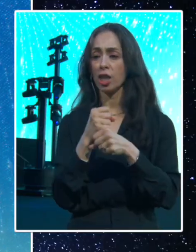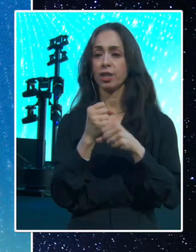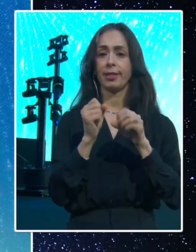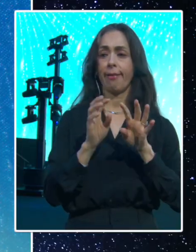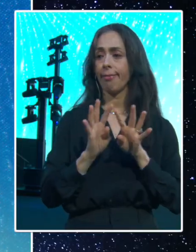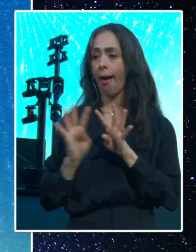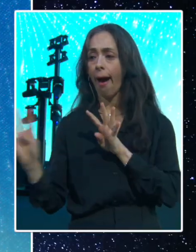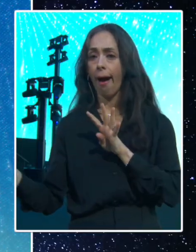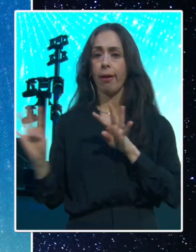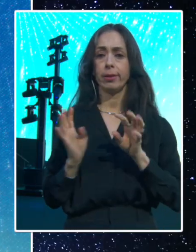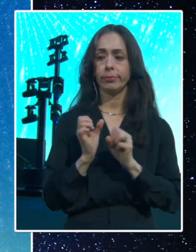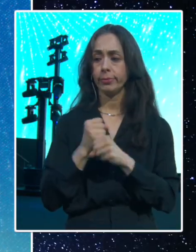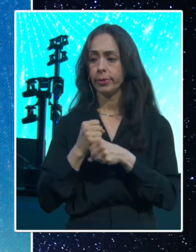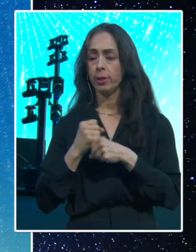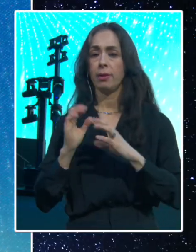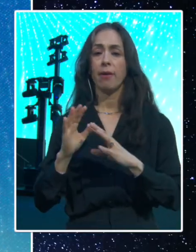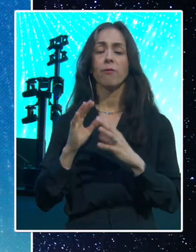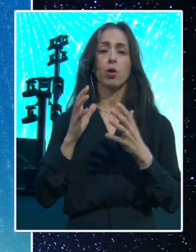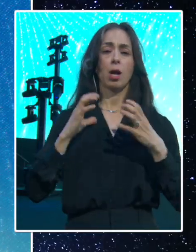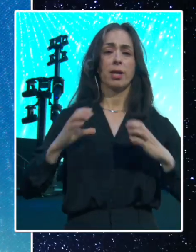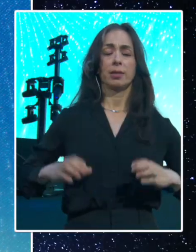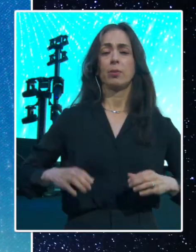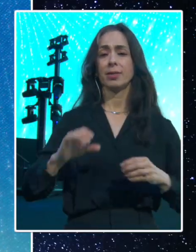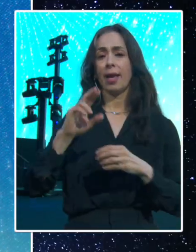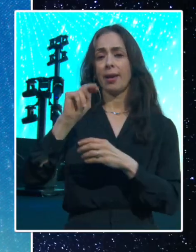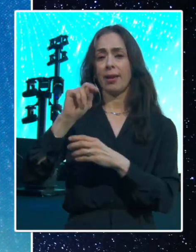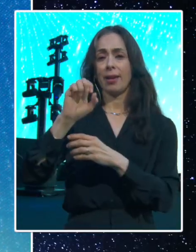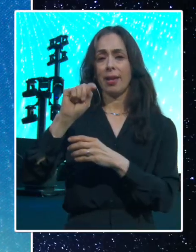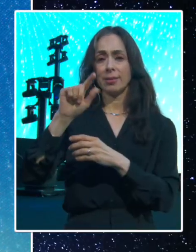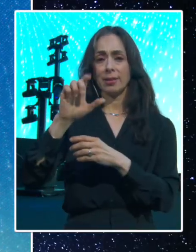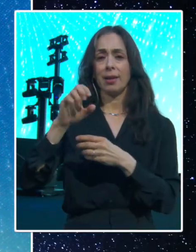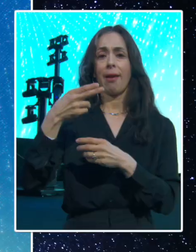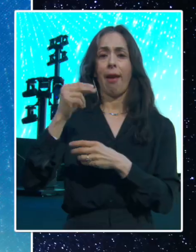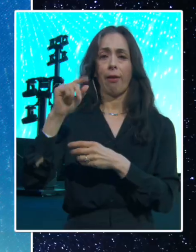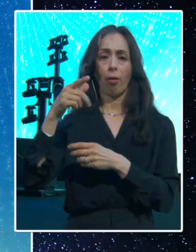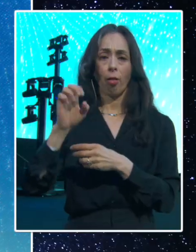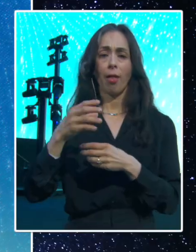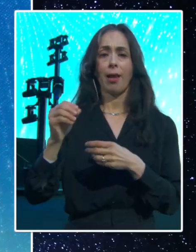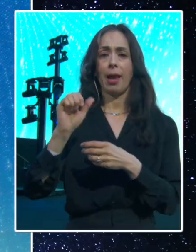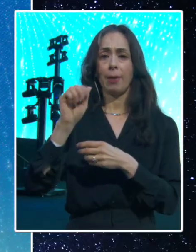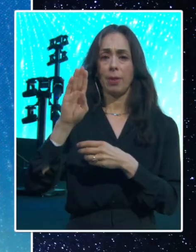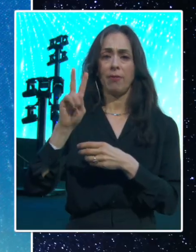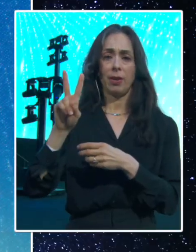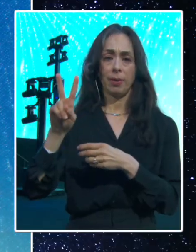and optimize workflows for customers like Nestle, Henkel, and ABB.